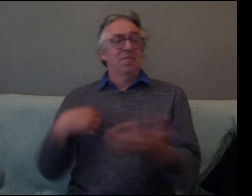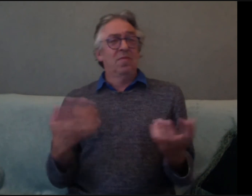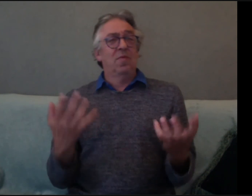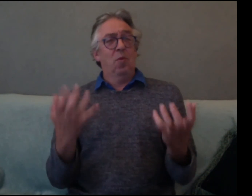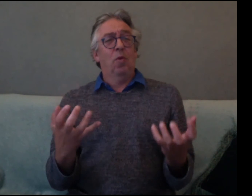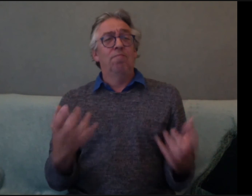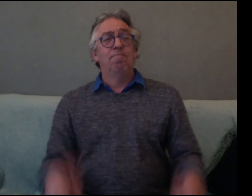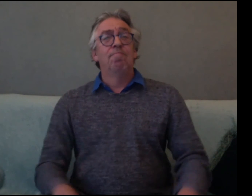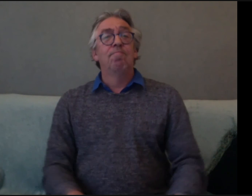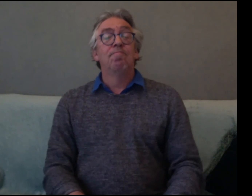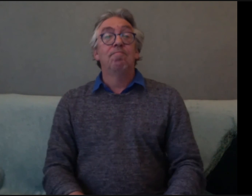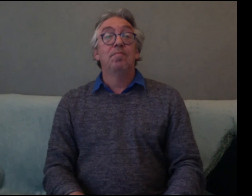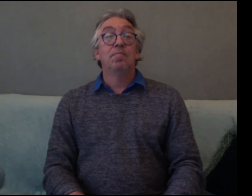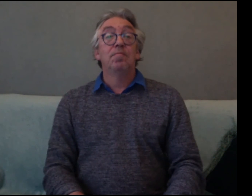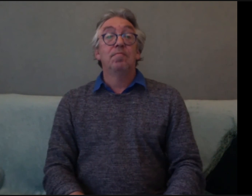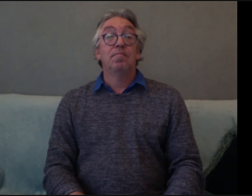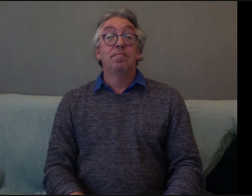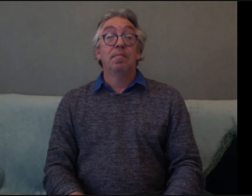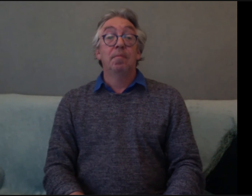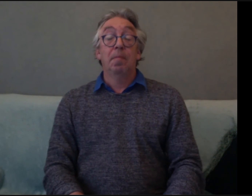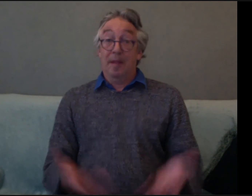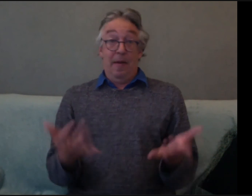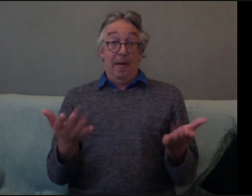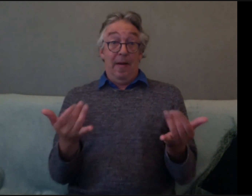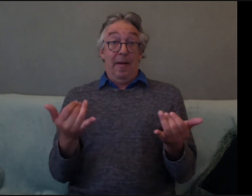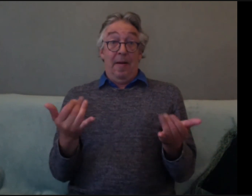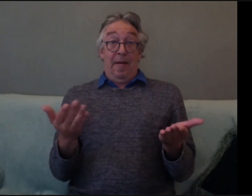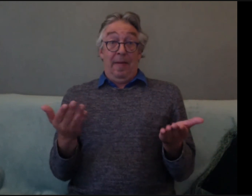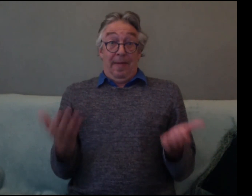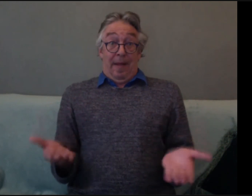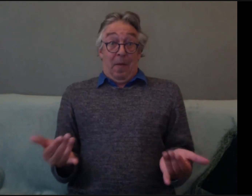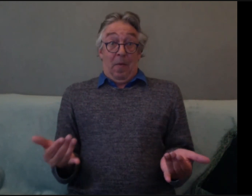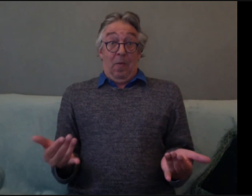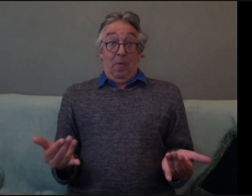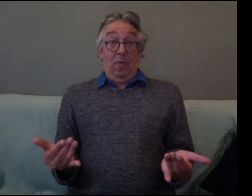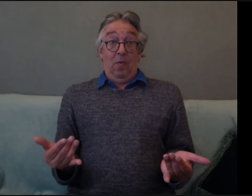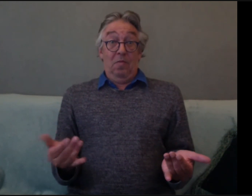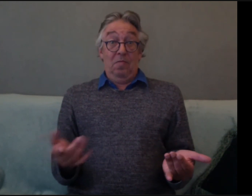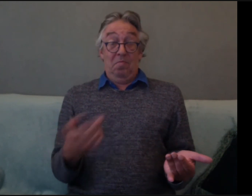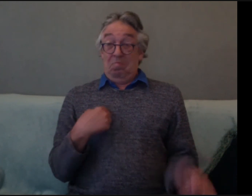Unfortunately, seeing how things are progressing now and budget wise,